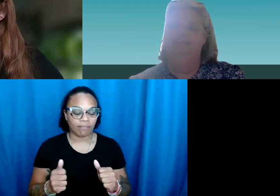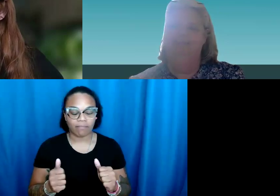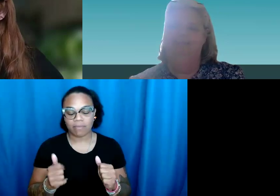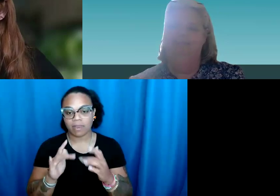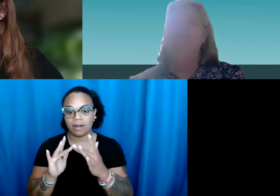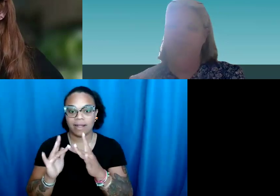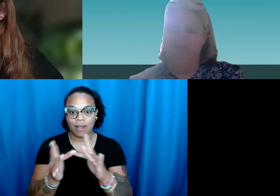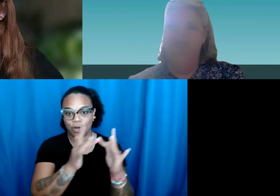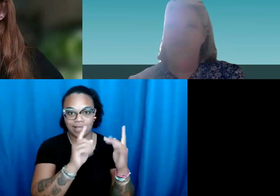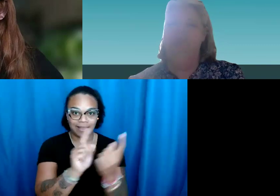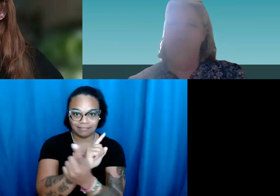networking is king here.